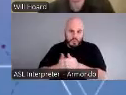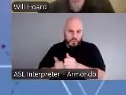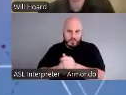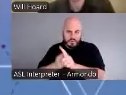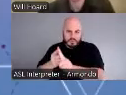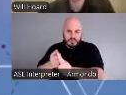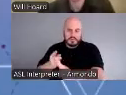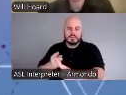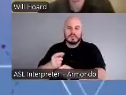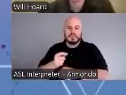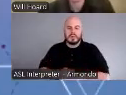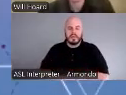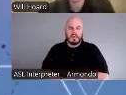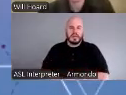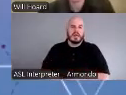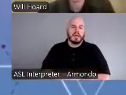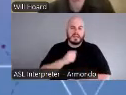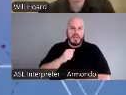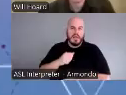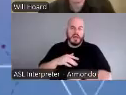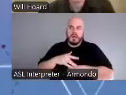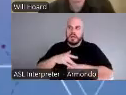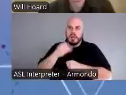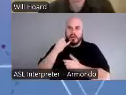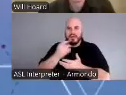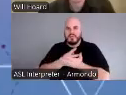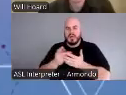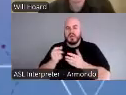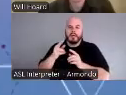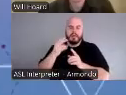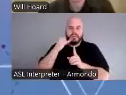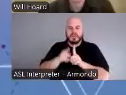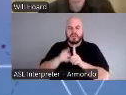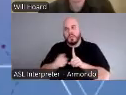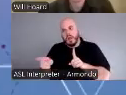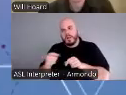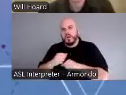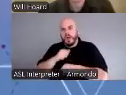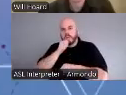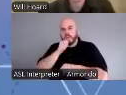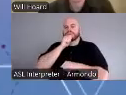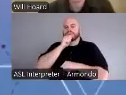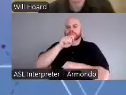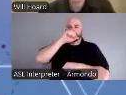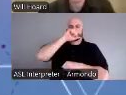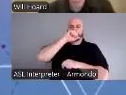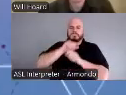not dwell if they had a detour or roadblock. Yeah, that's great.